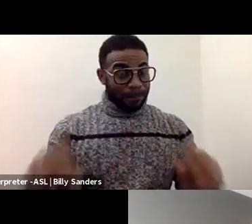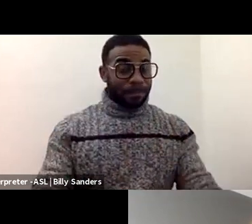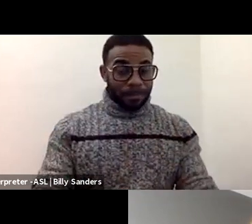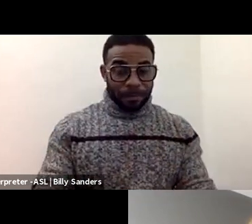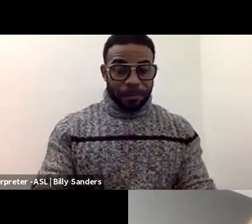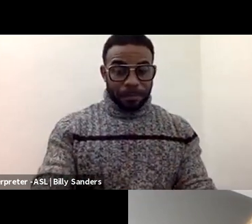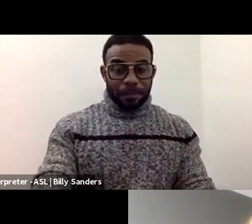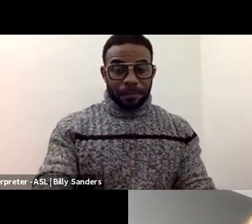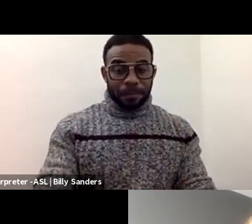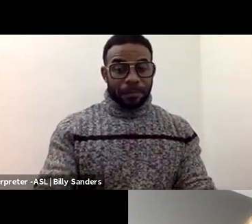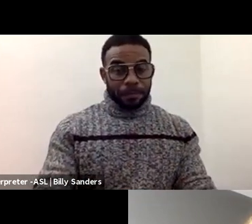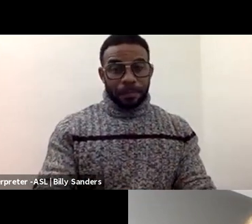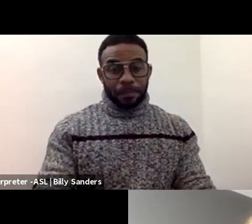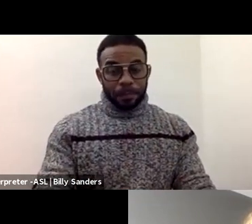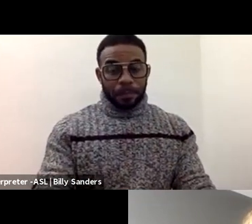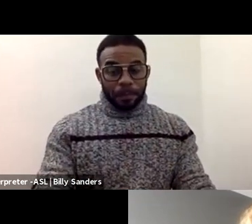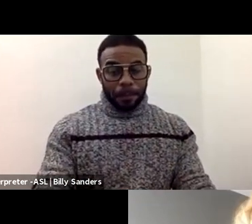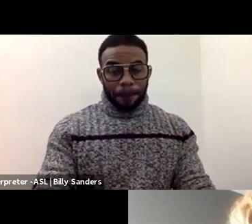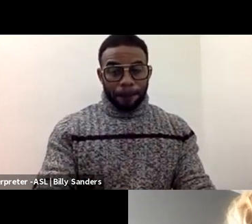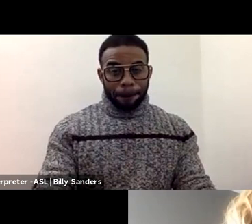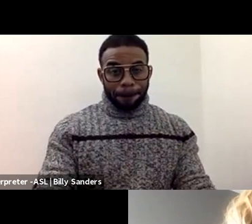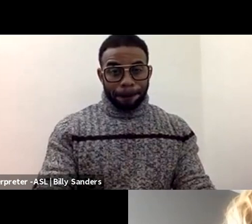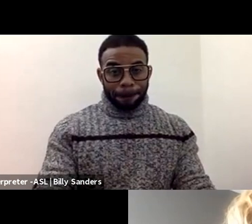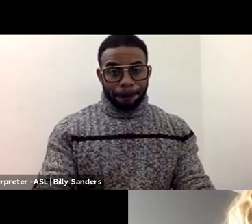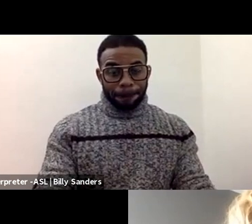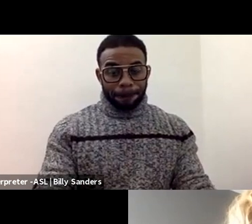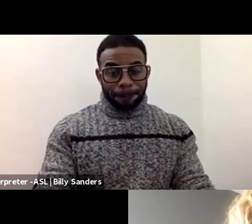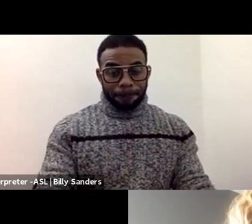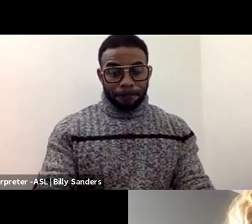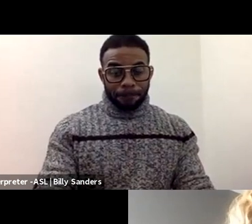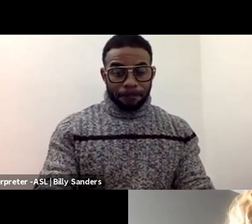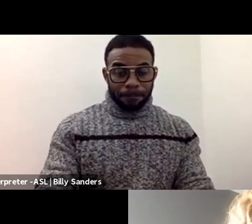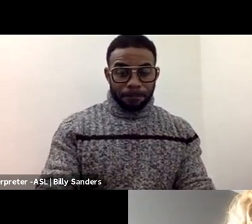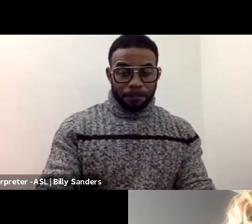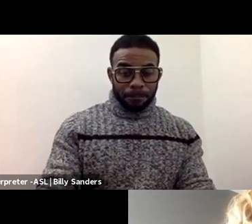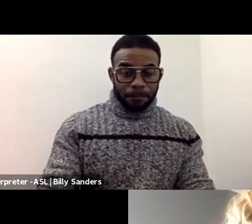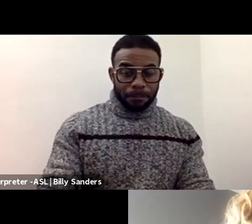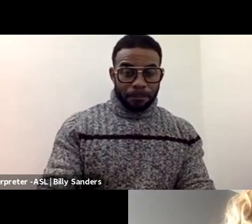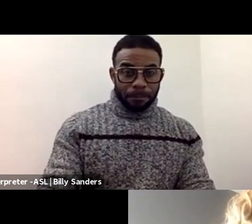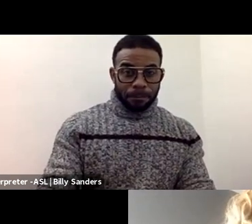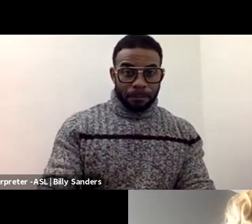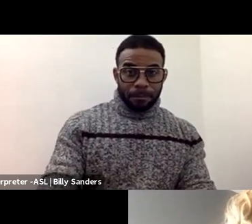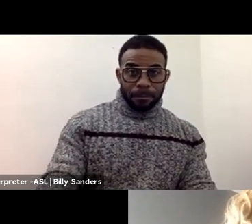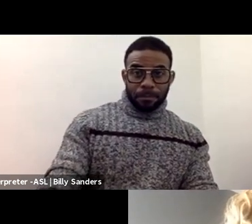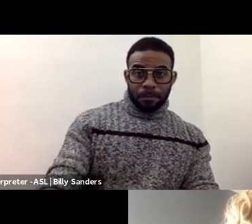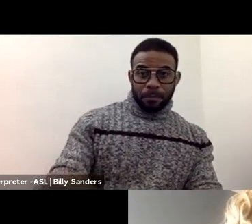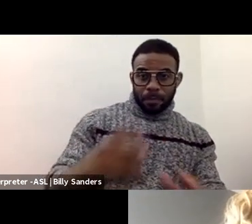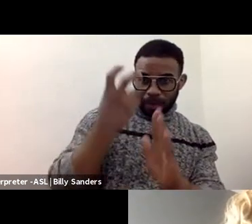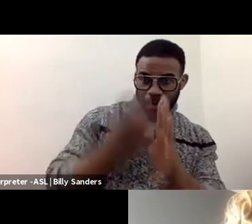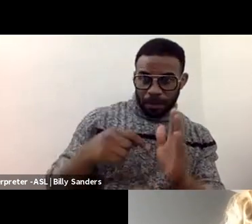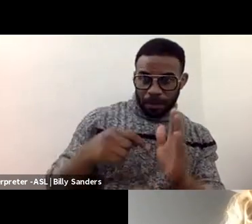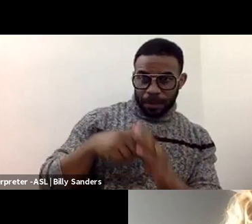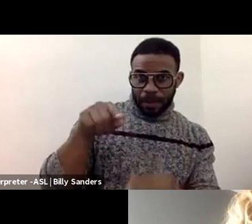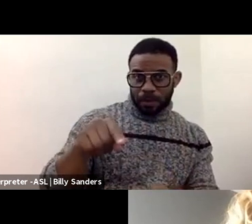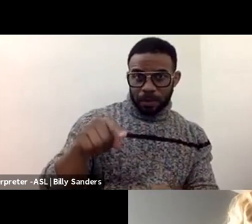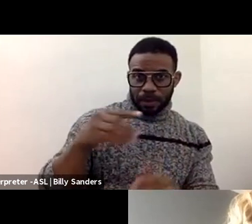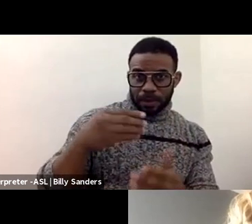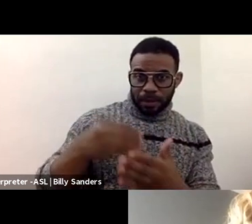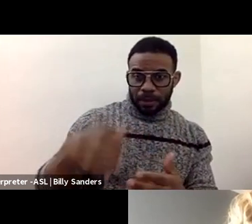Thank you. And we will dive a bit deeper into the expense portion